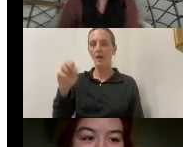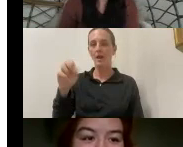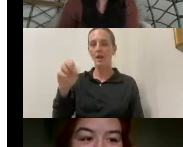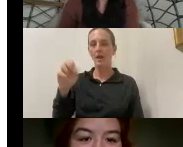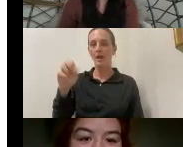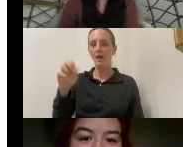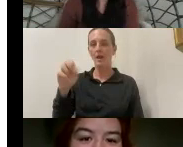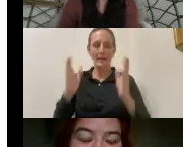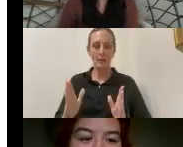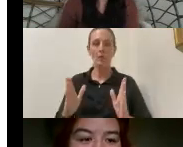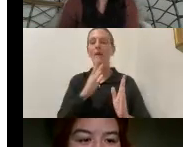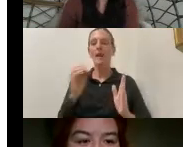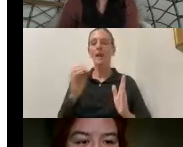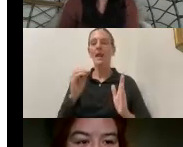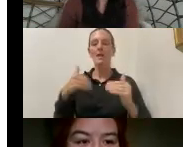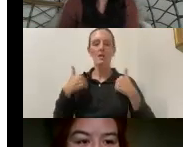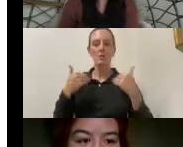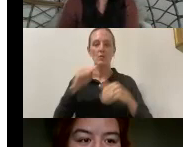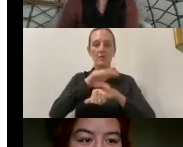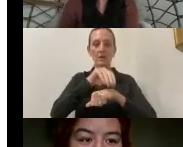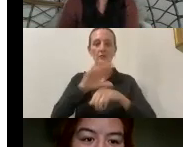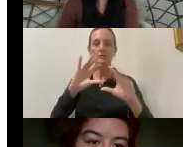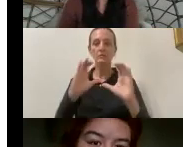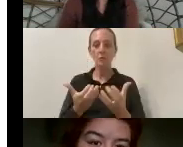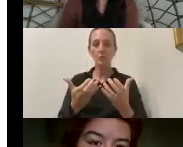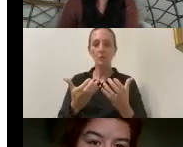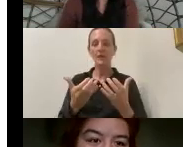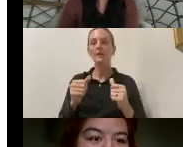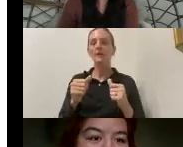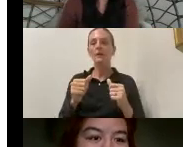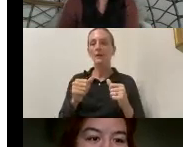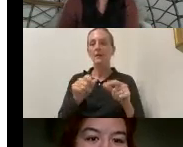I'm also a member of the youth advisory group at CC UNESCO.